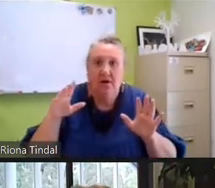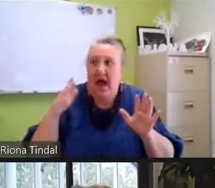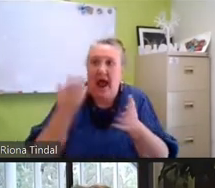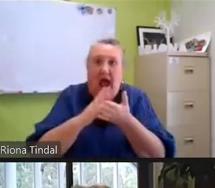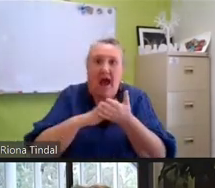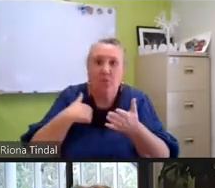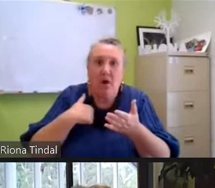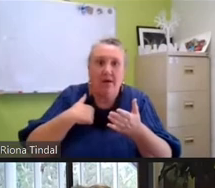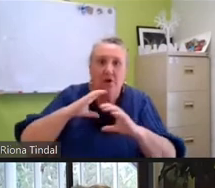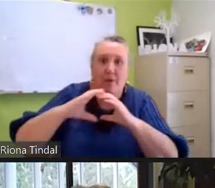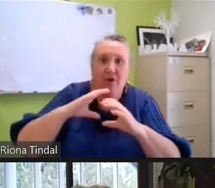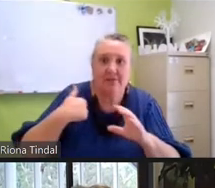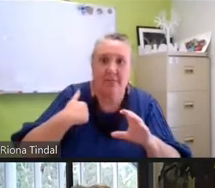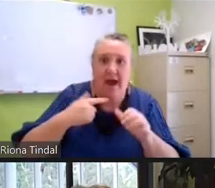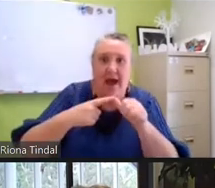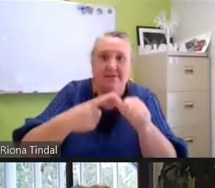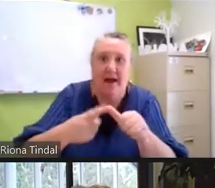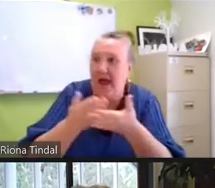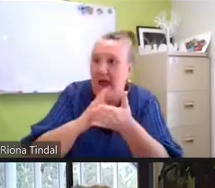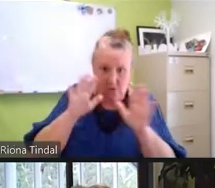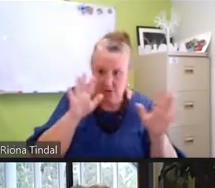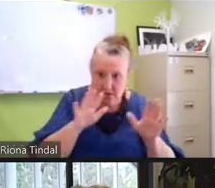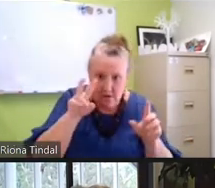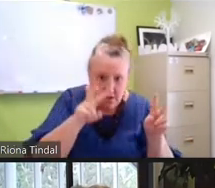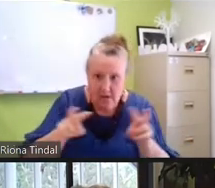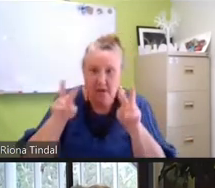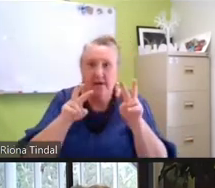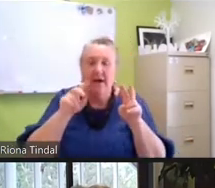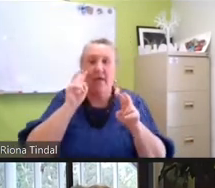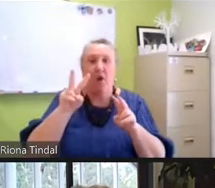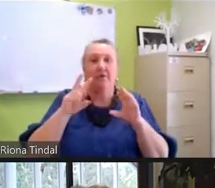a question. What do I do within that particular moment? Do I stop the communication and the